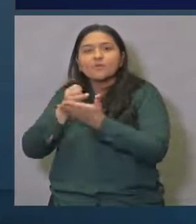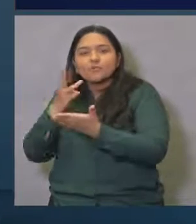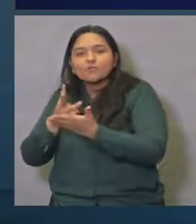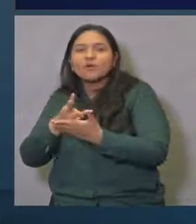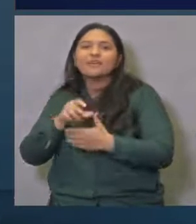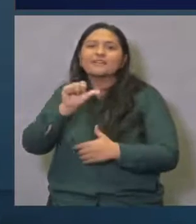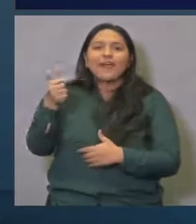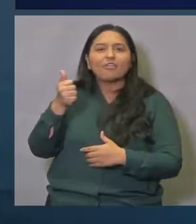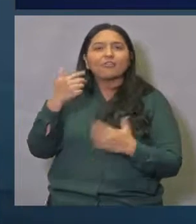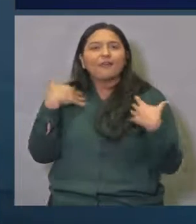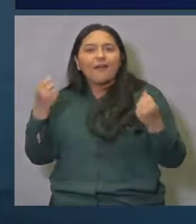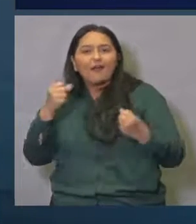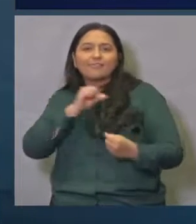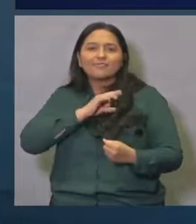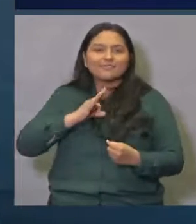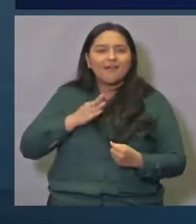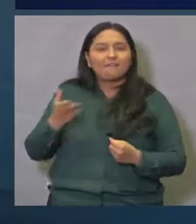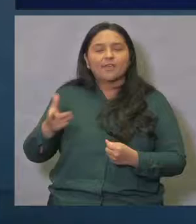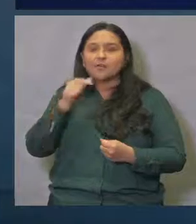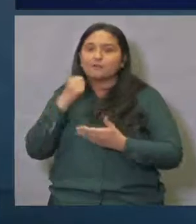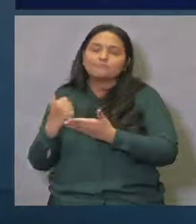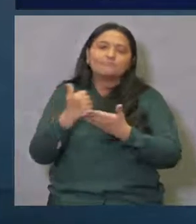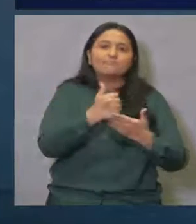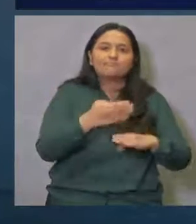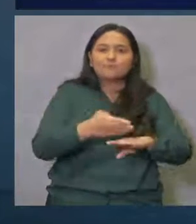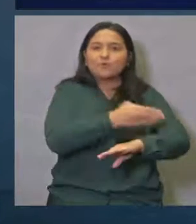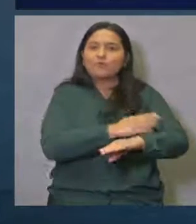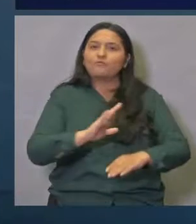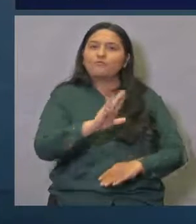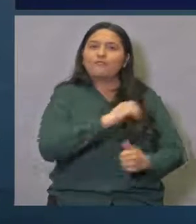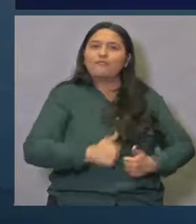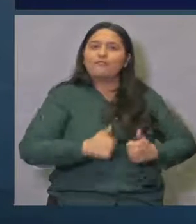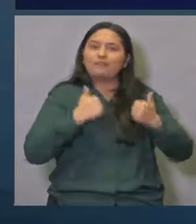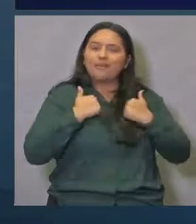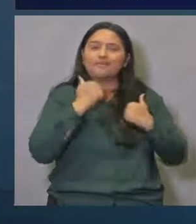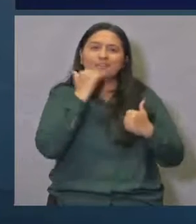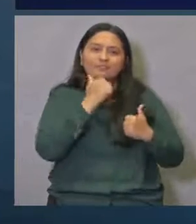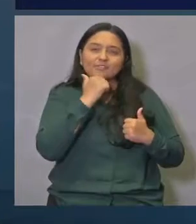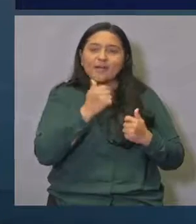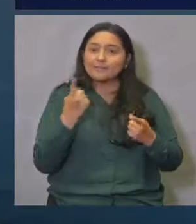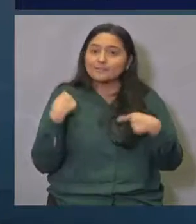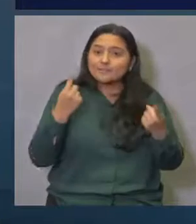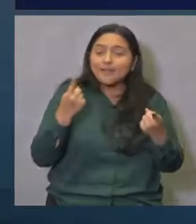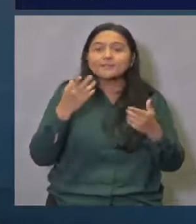TEAM OF SOCIAL WORKERS AND MEDICAL CARE'S WORKERS --